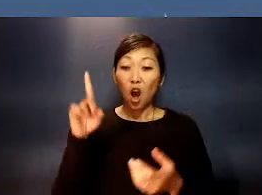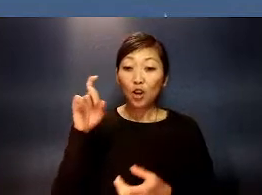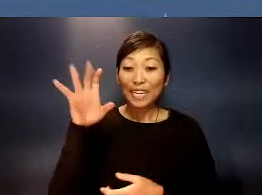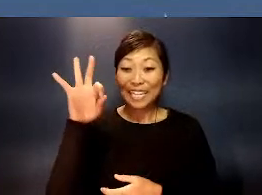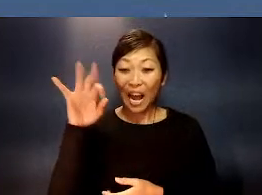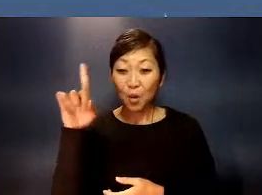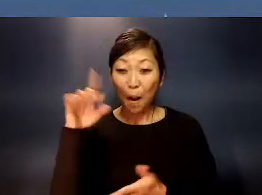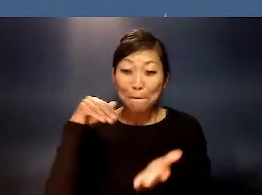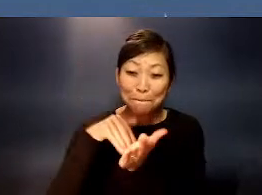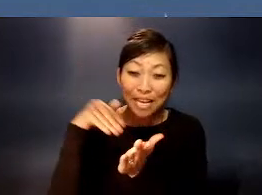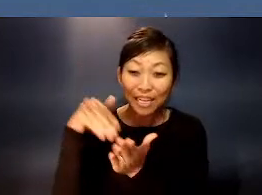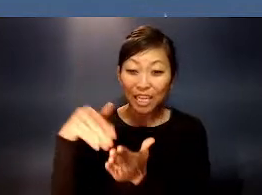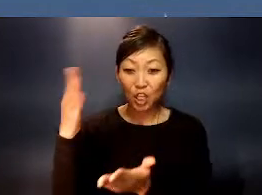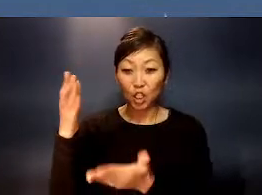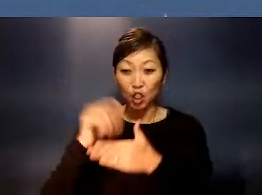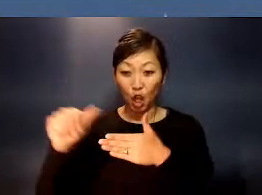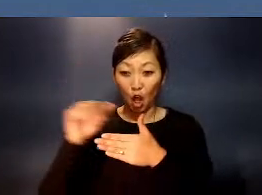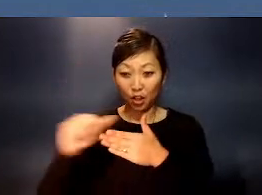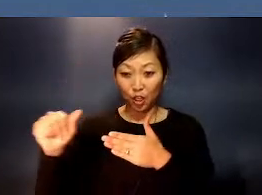FOR THE FEW TIMES THEY'RE HELD ACTABLE FOR THE FRACTION